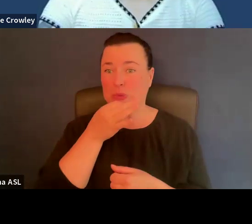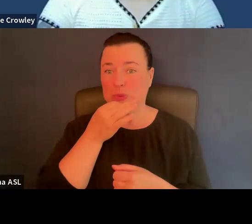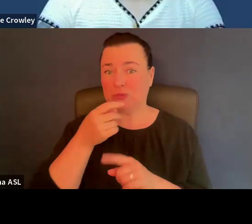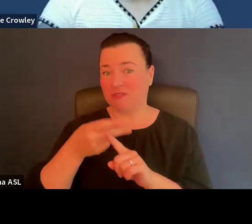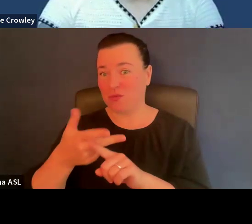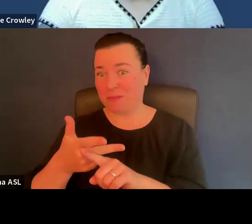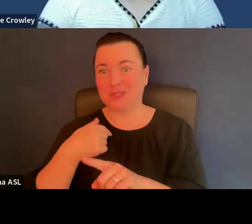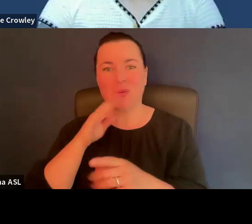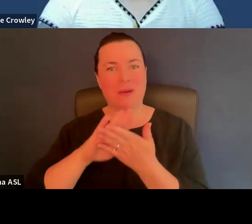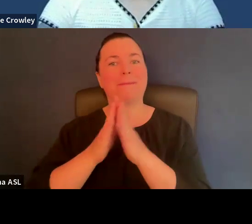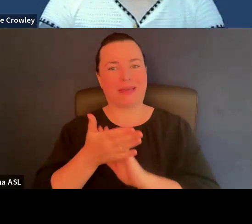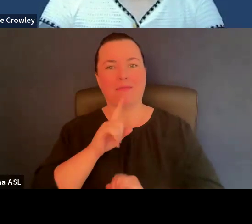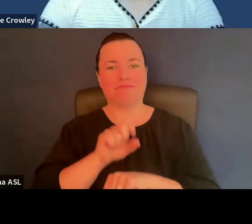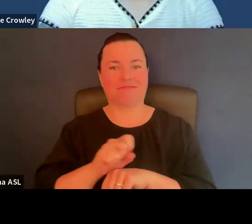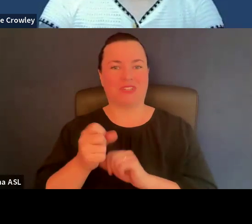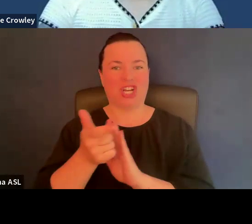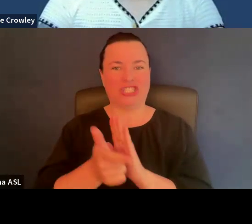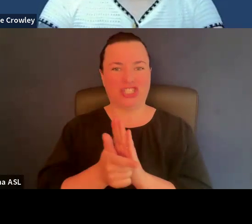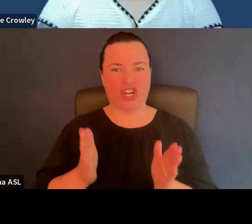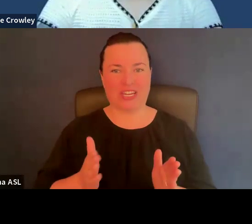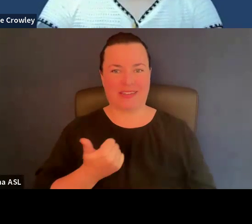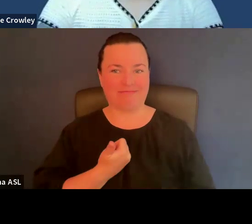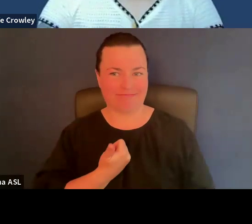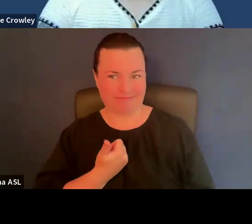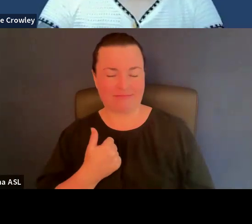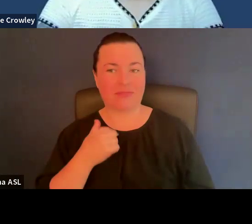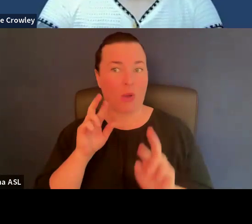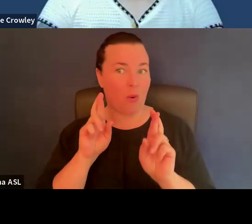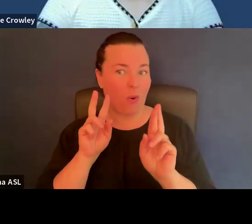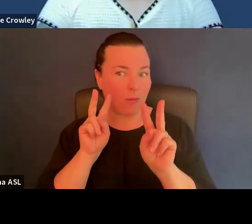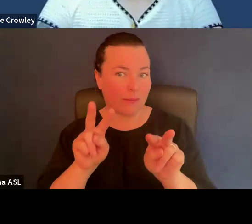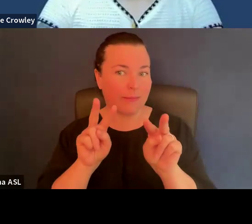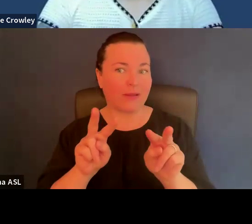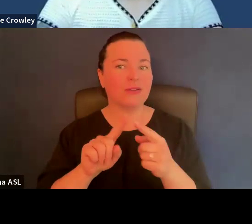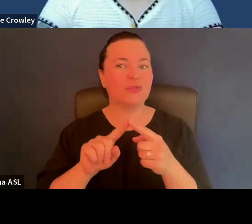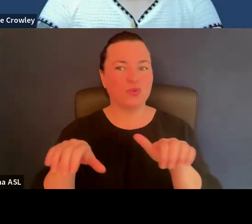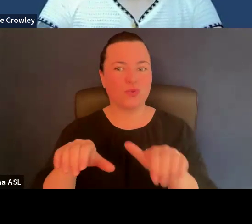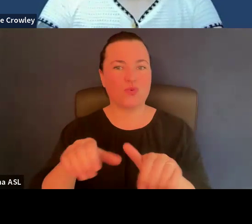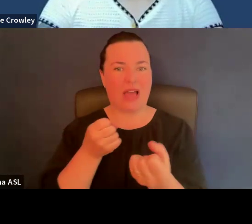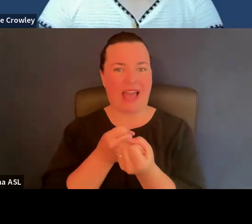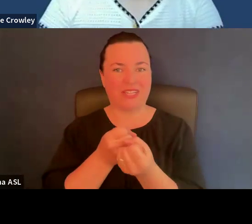and my hope is to do advocacy work like this in the legal field.